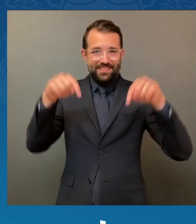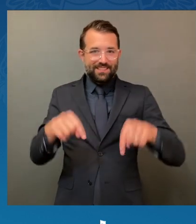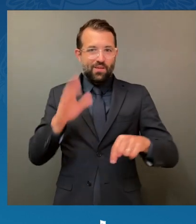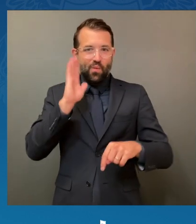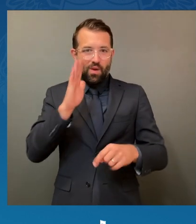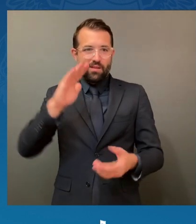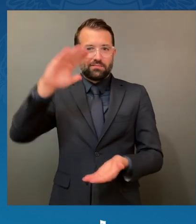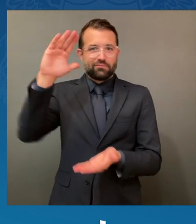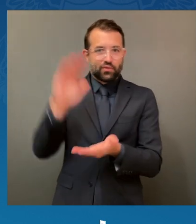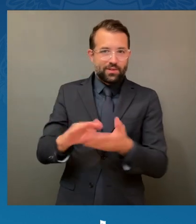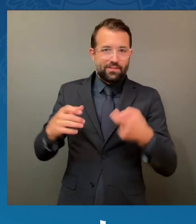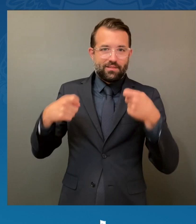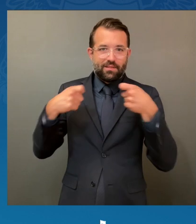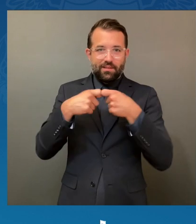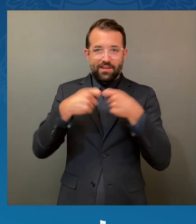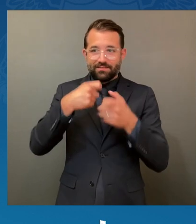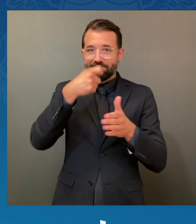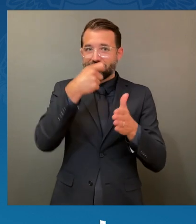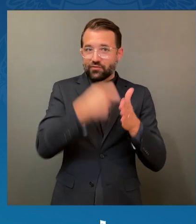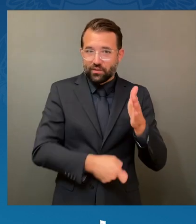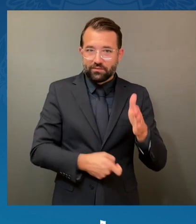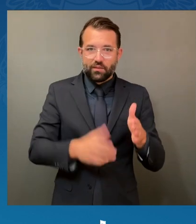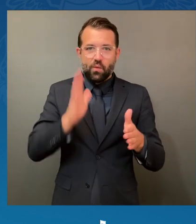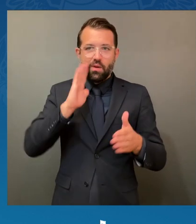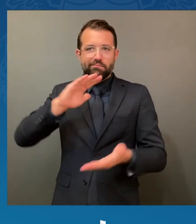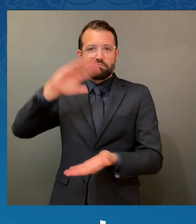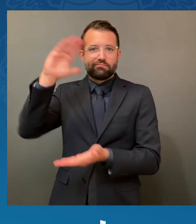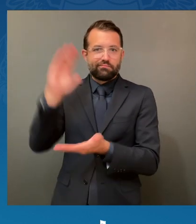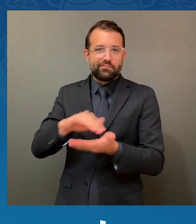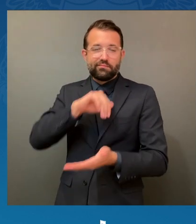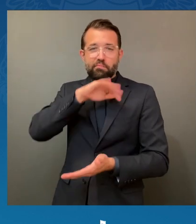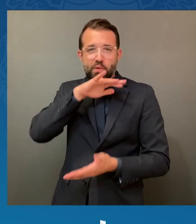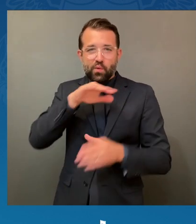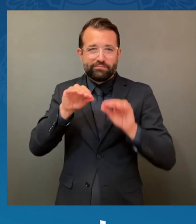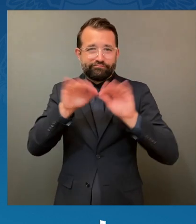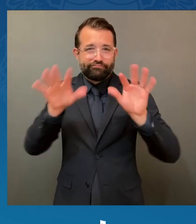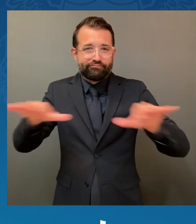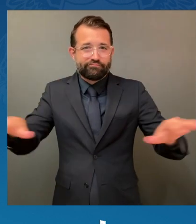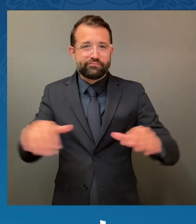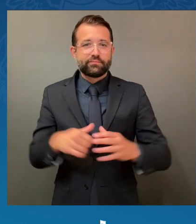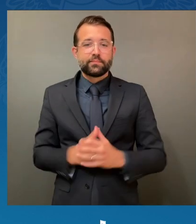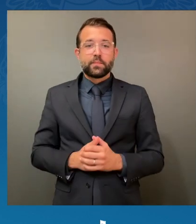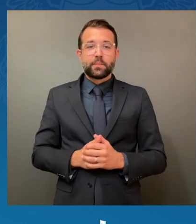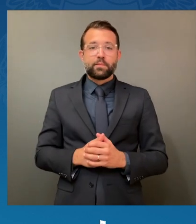and reduce emissions. It will also create millions of good-paying jobs --